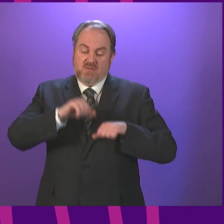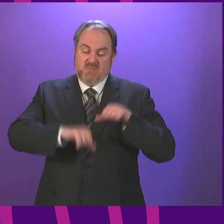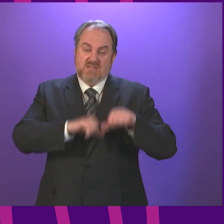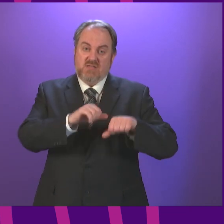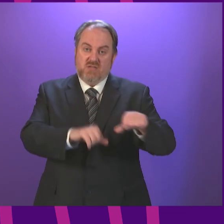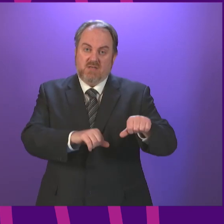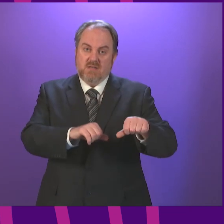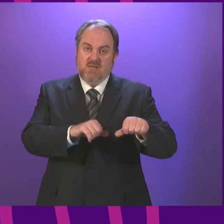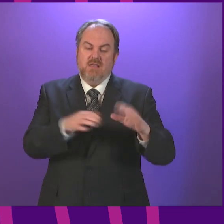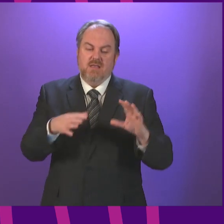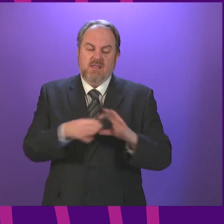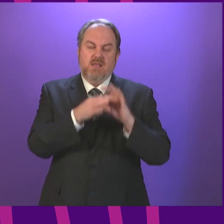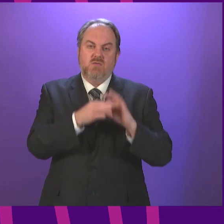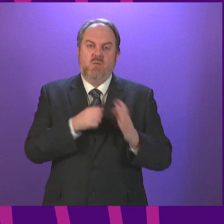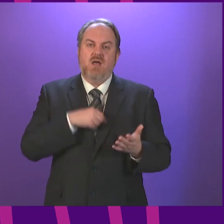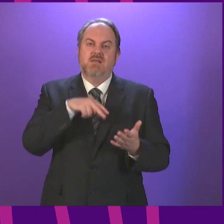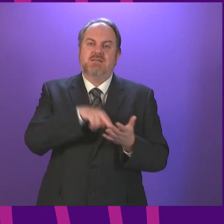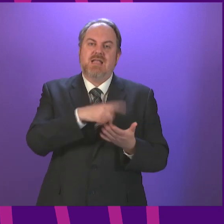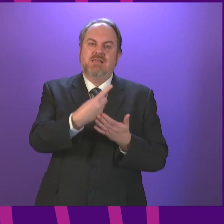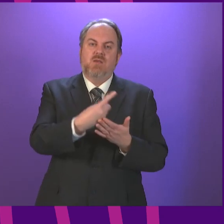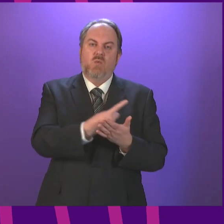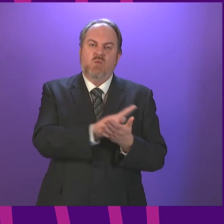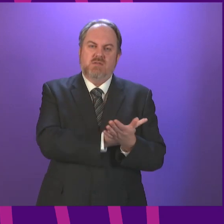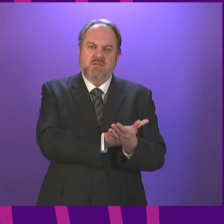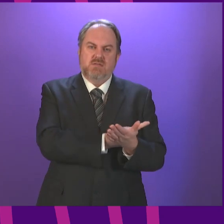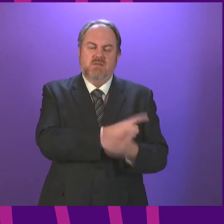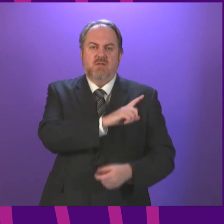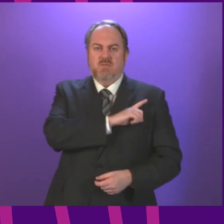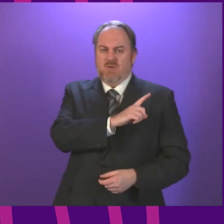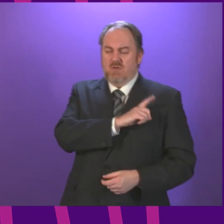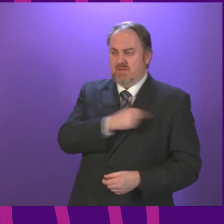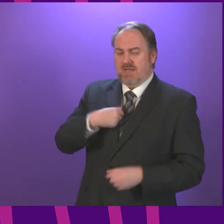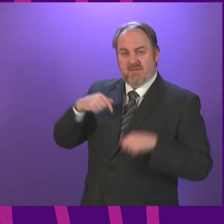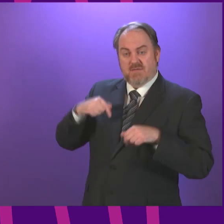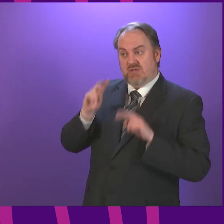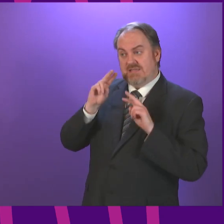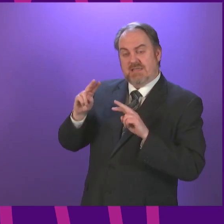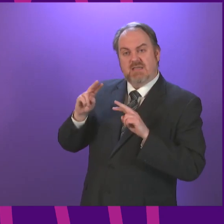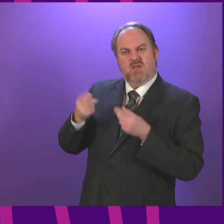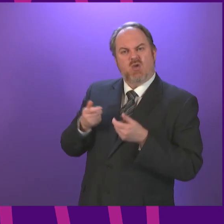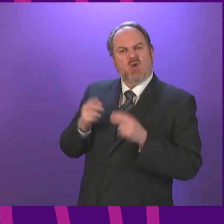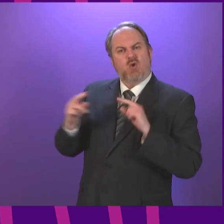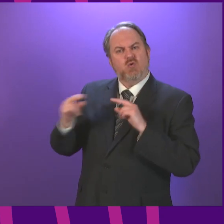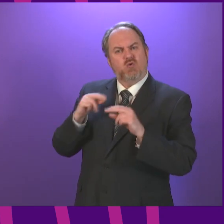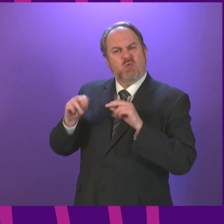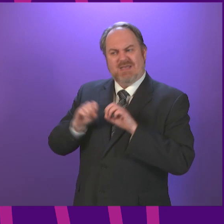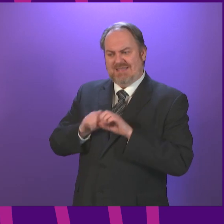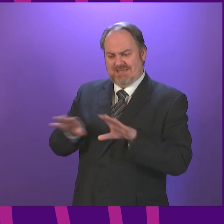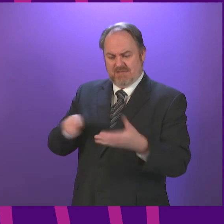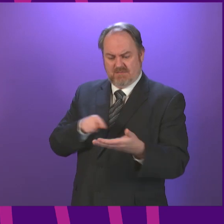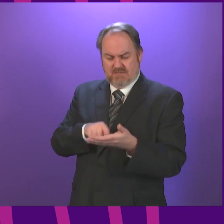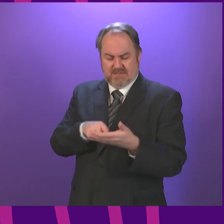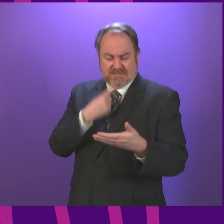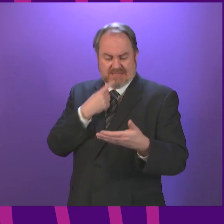While I have been in the chamber today, I have seen a Tweet. It says: